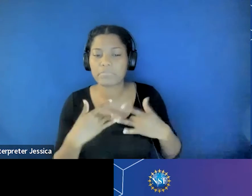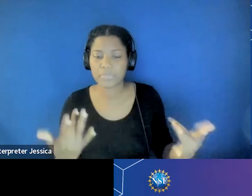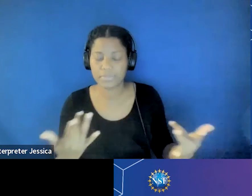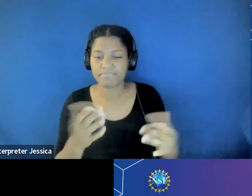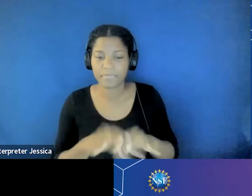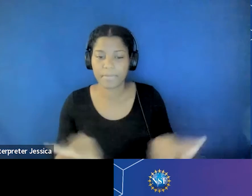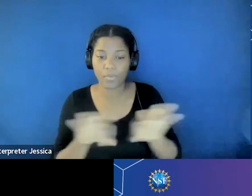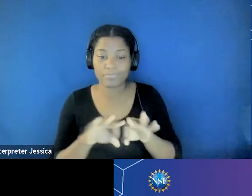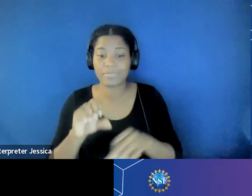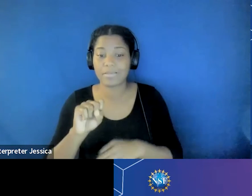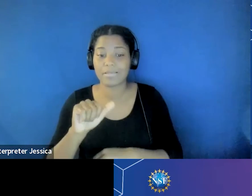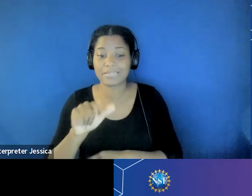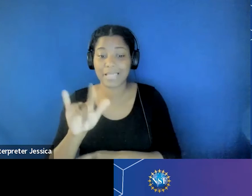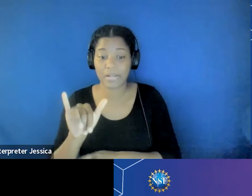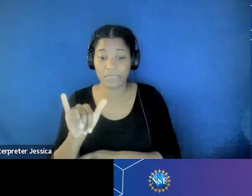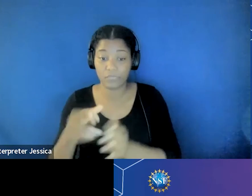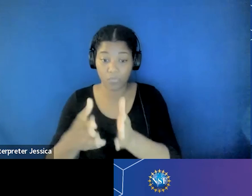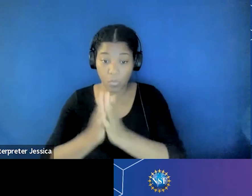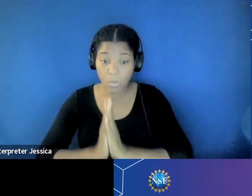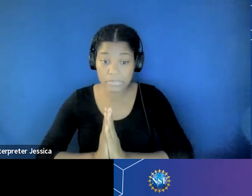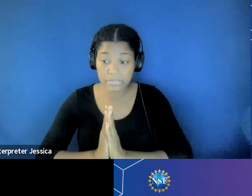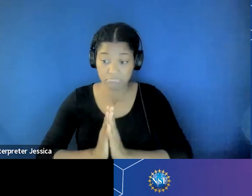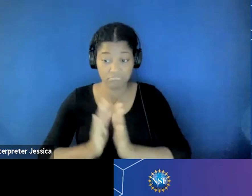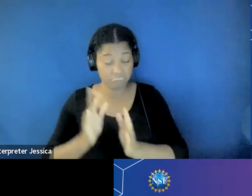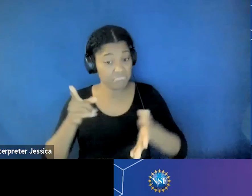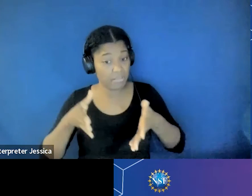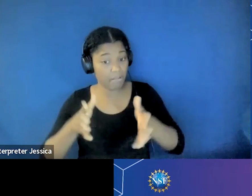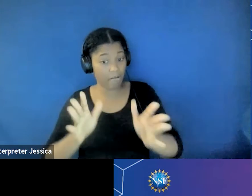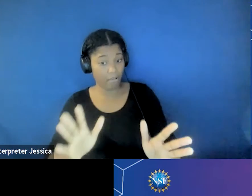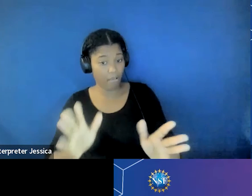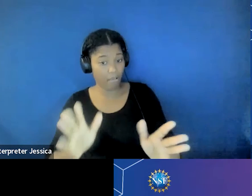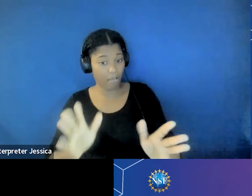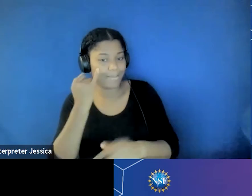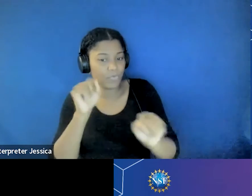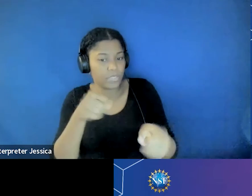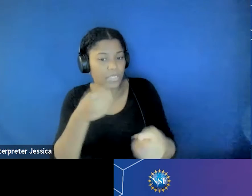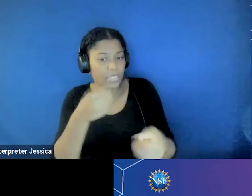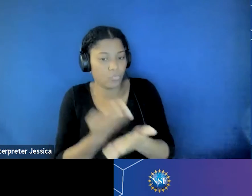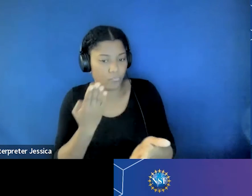salary requests are allowable if they are completely justified, and justified based